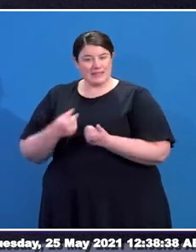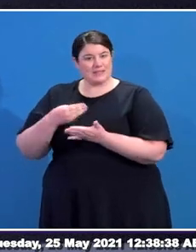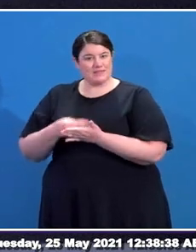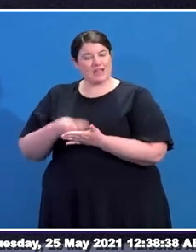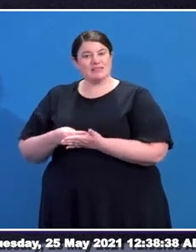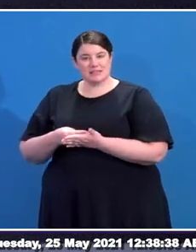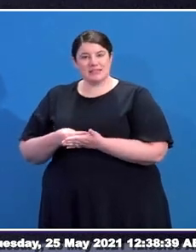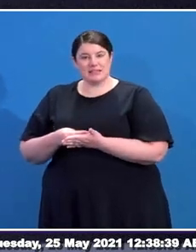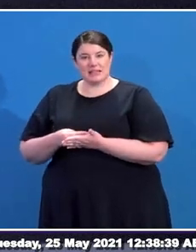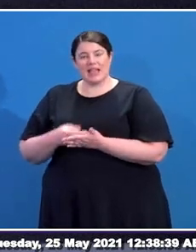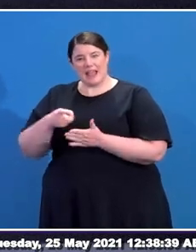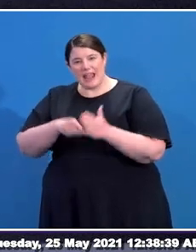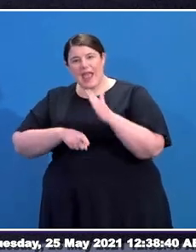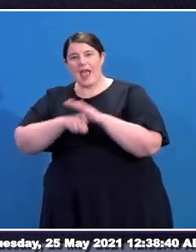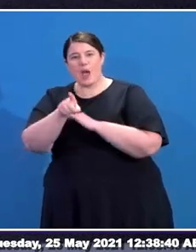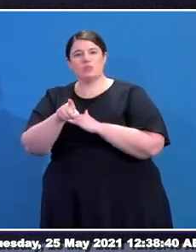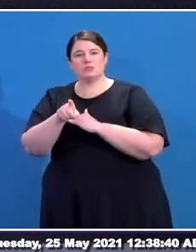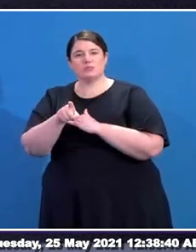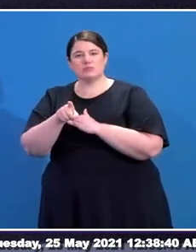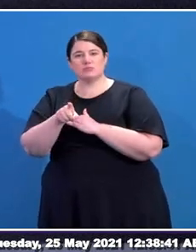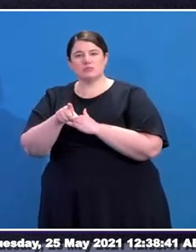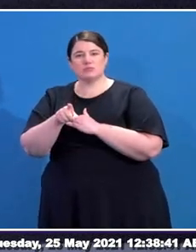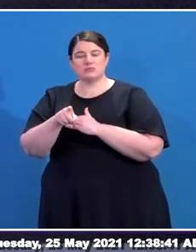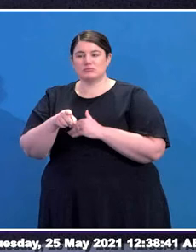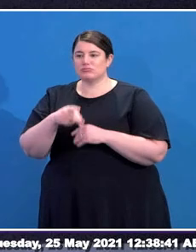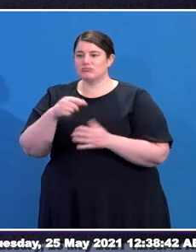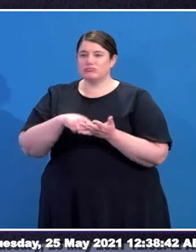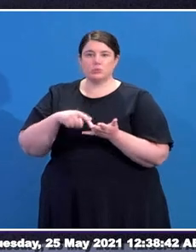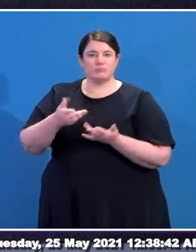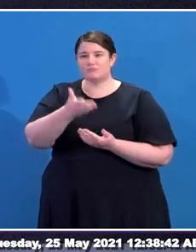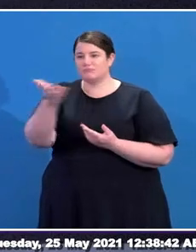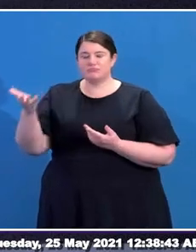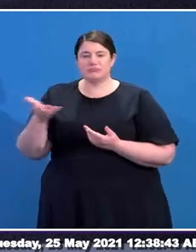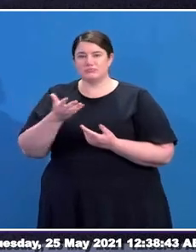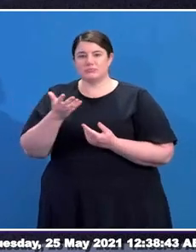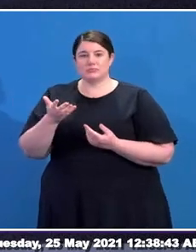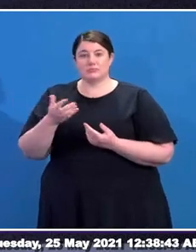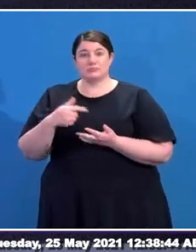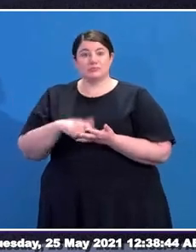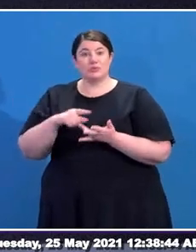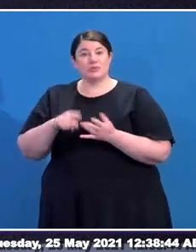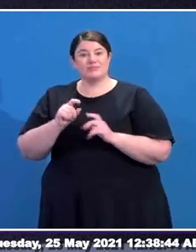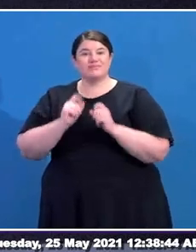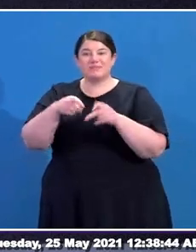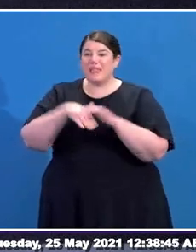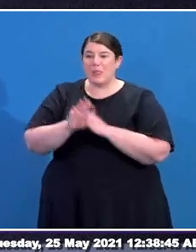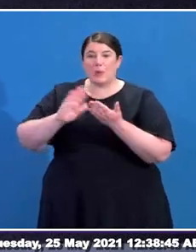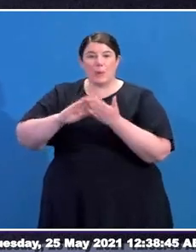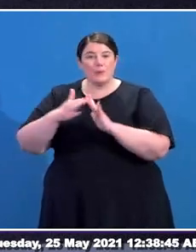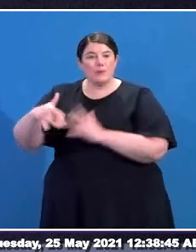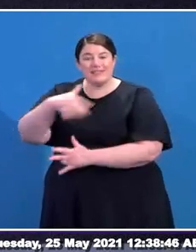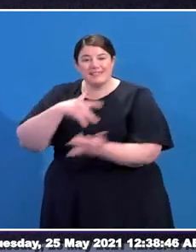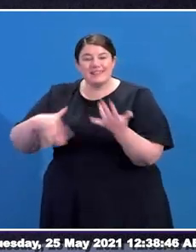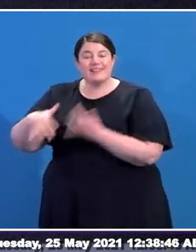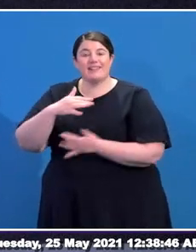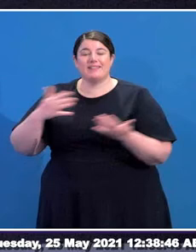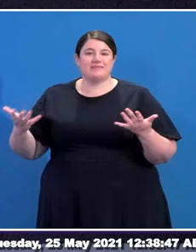and take them out, take Carl out to community --- you know, and get him out